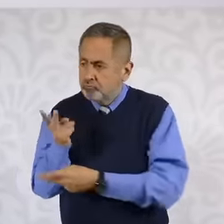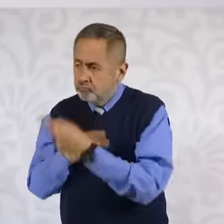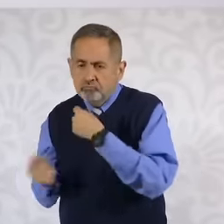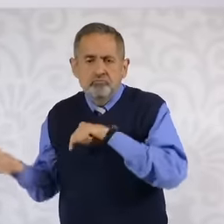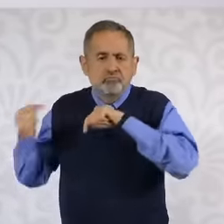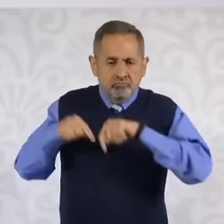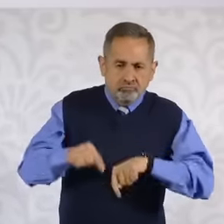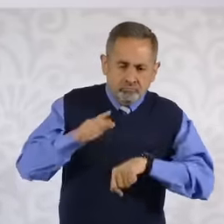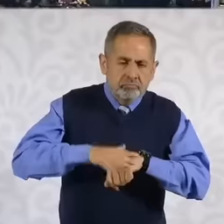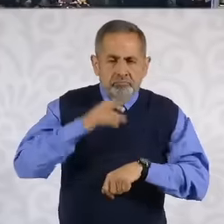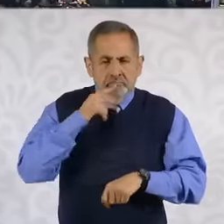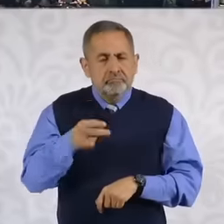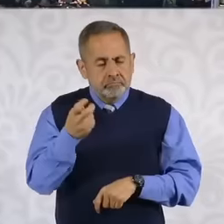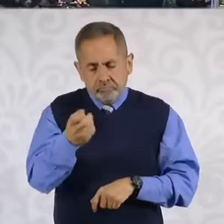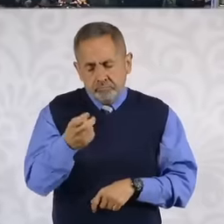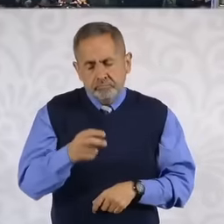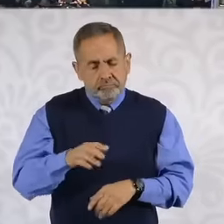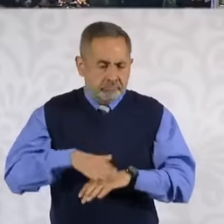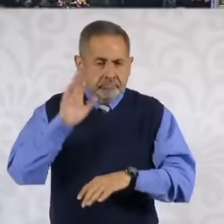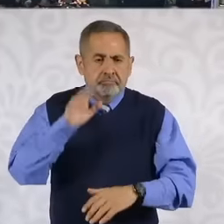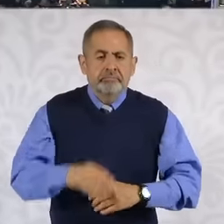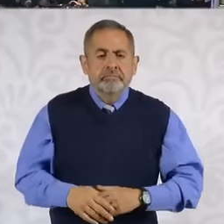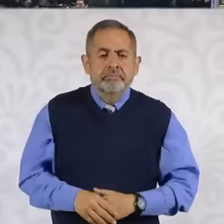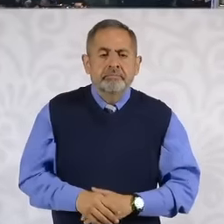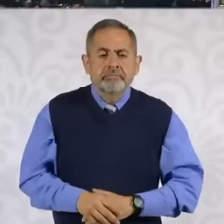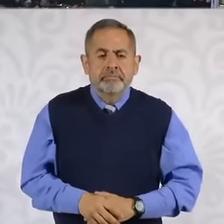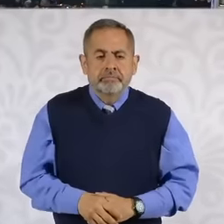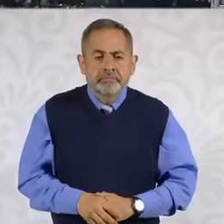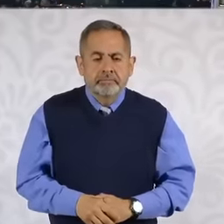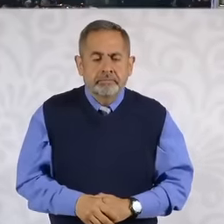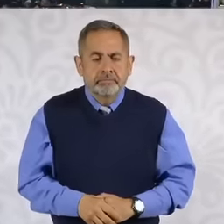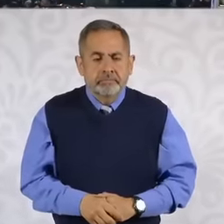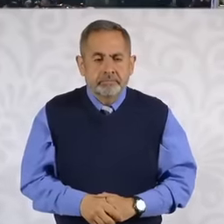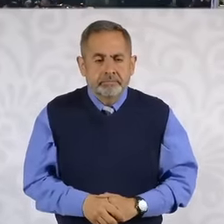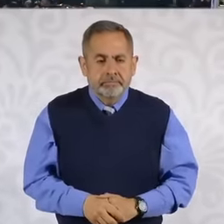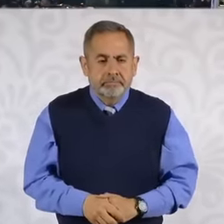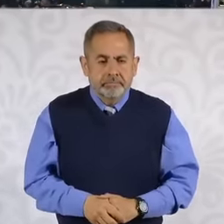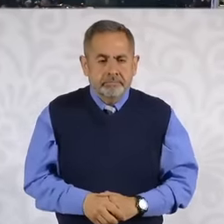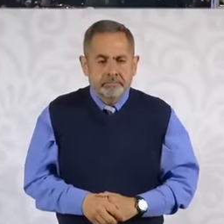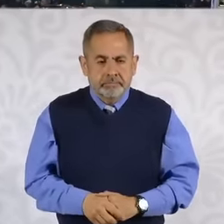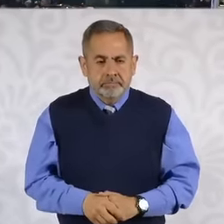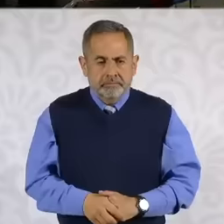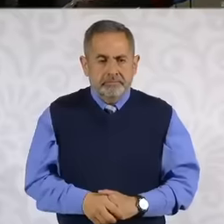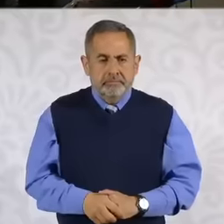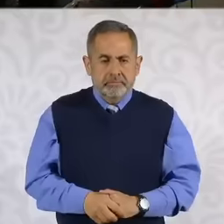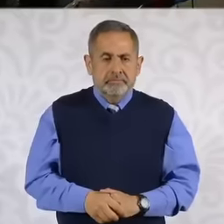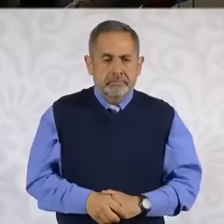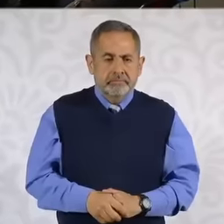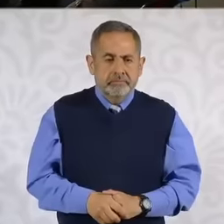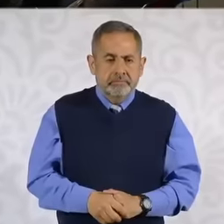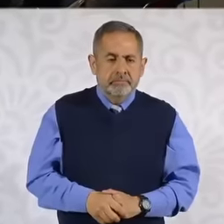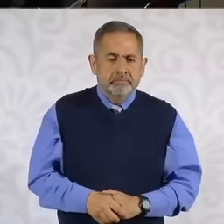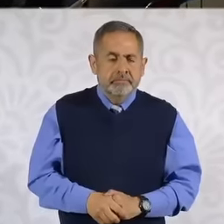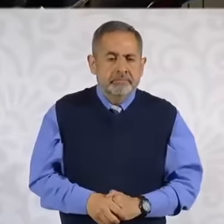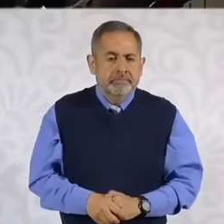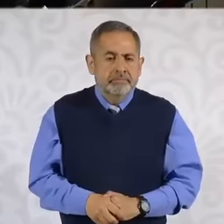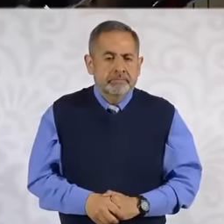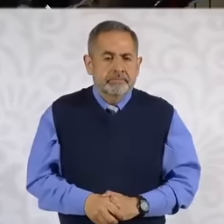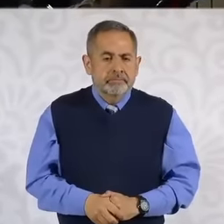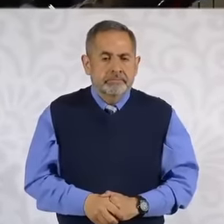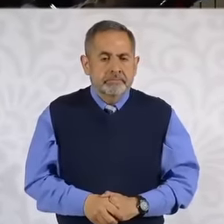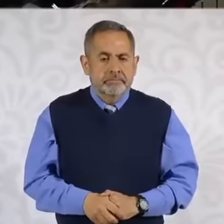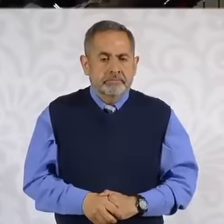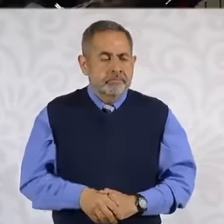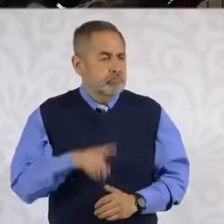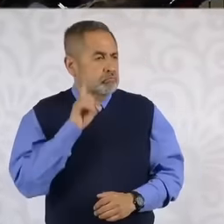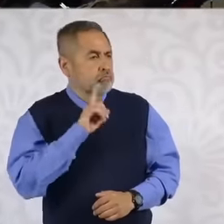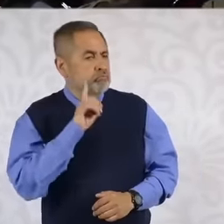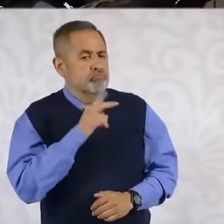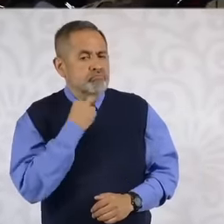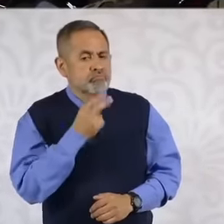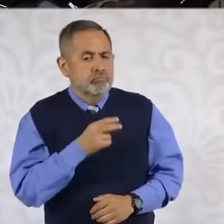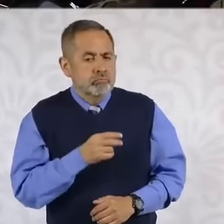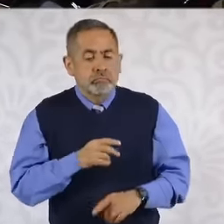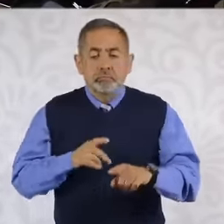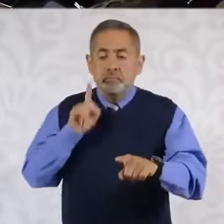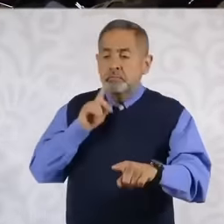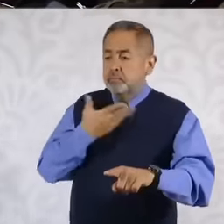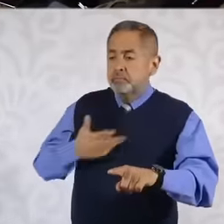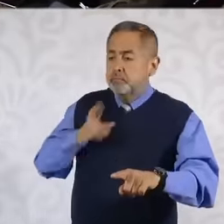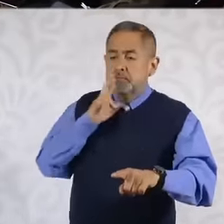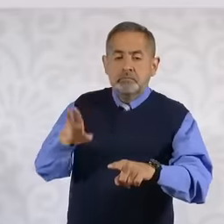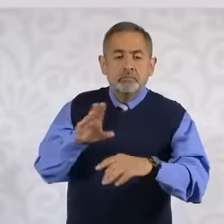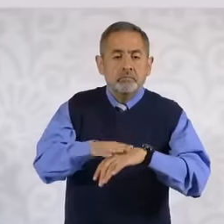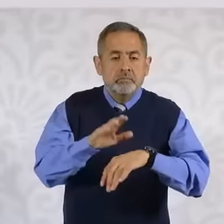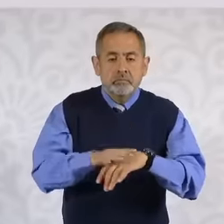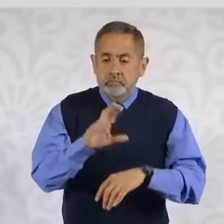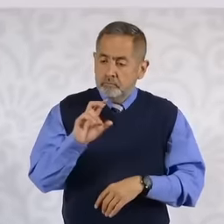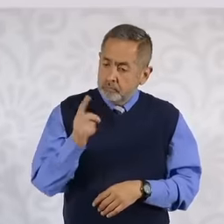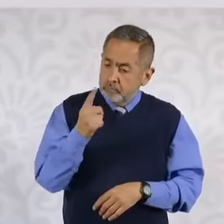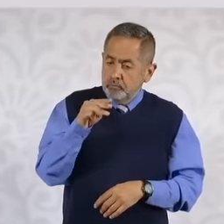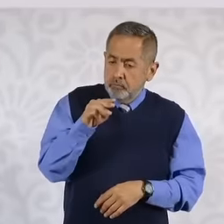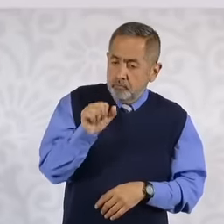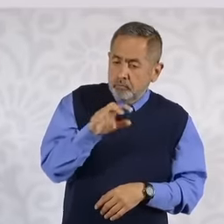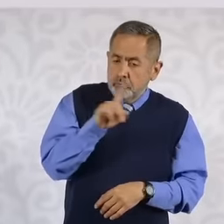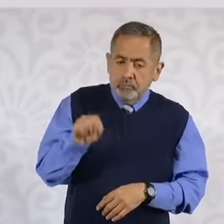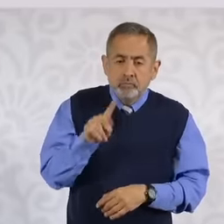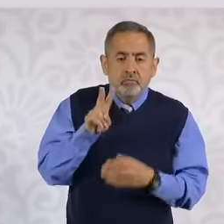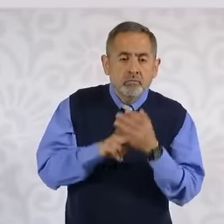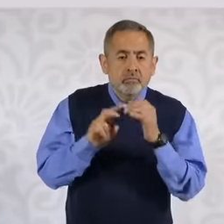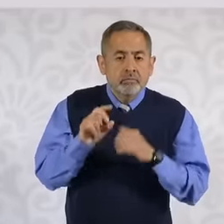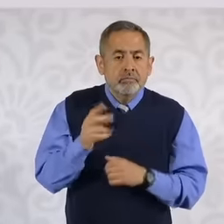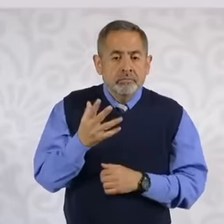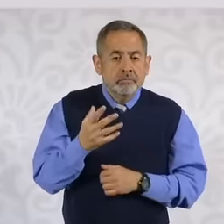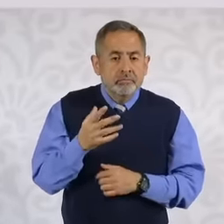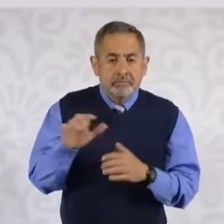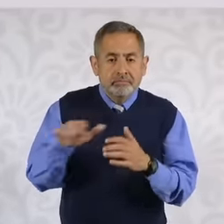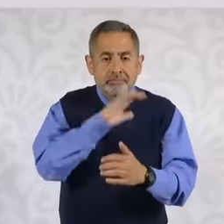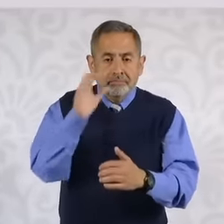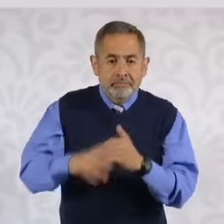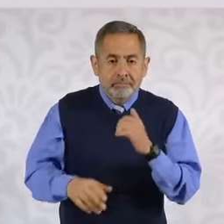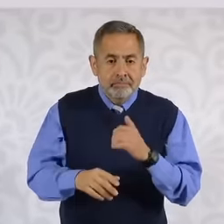Mexico, thank you president, on March 31, 2025, the nam is over, the National Customs Agency